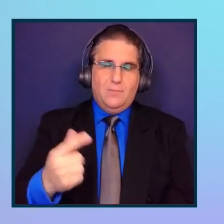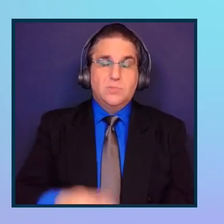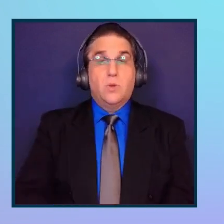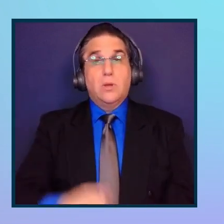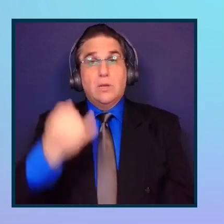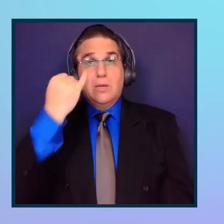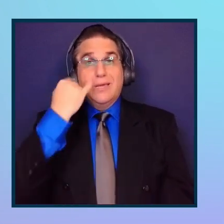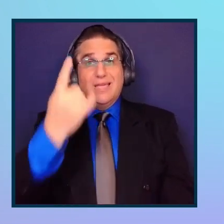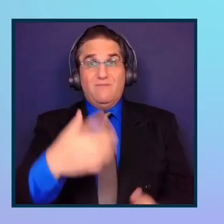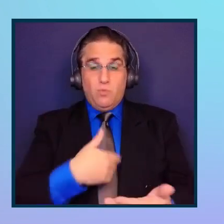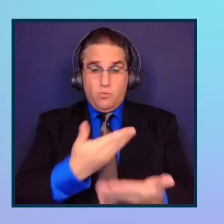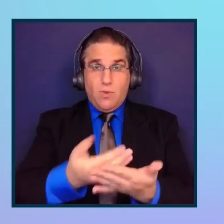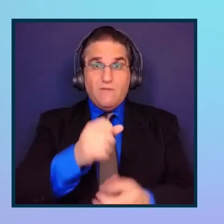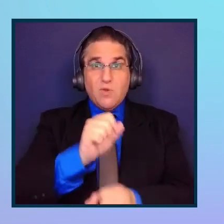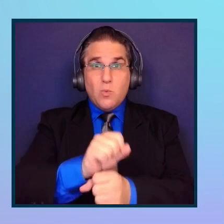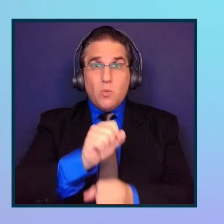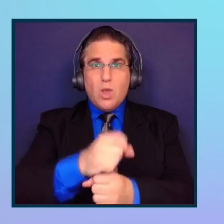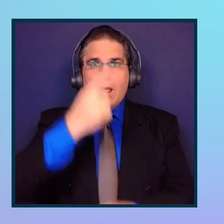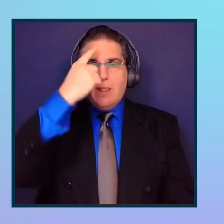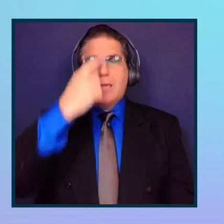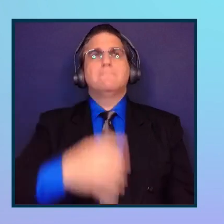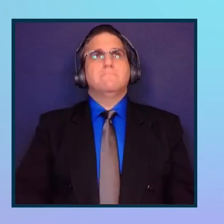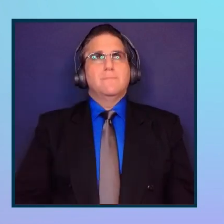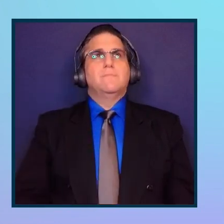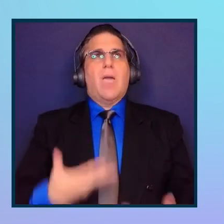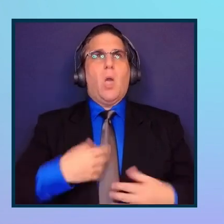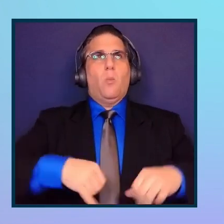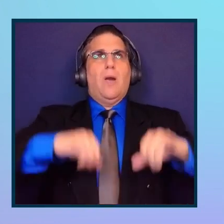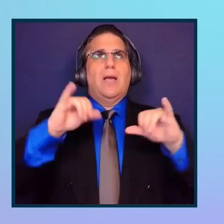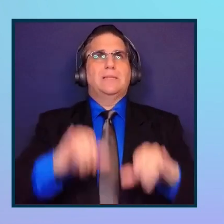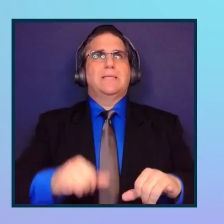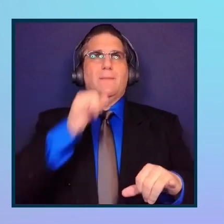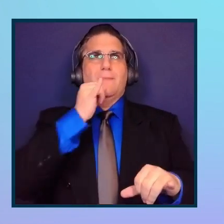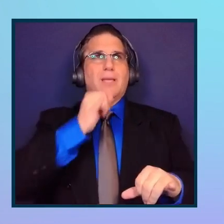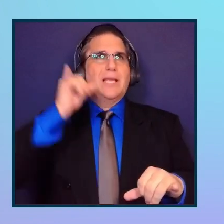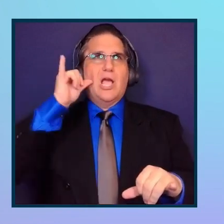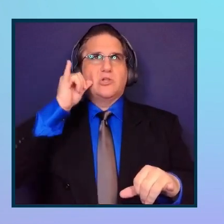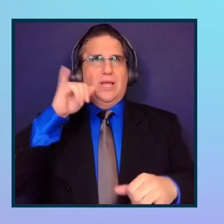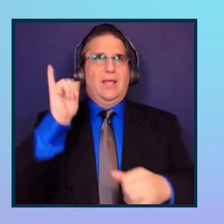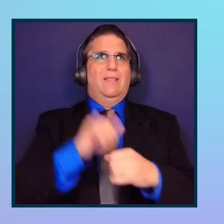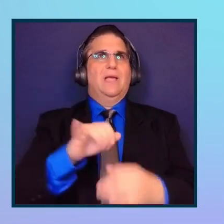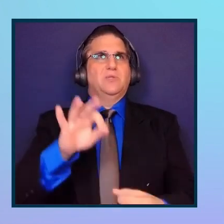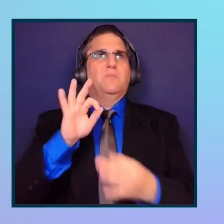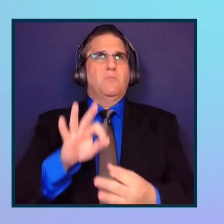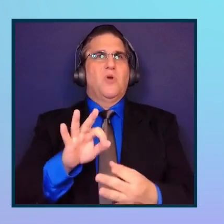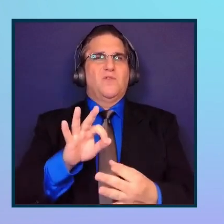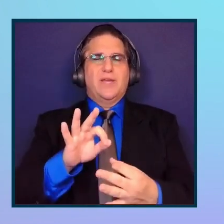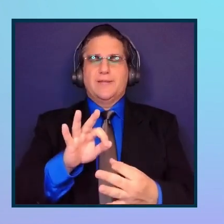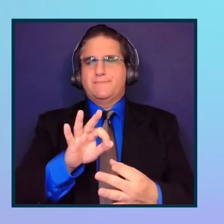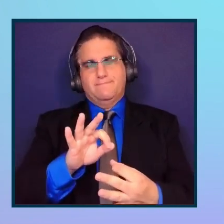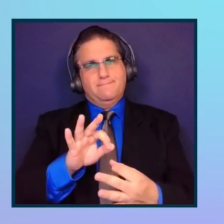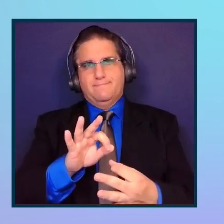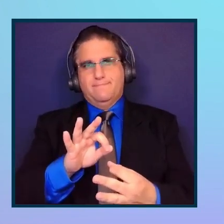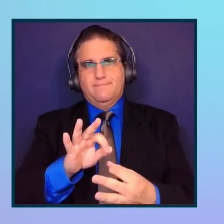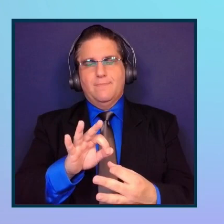I'm going to defend the perfect that we built yesterday. That our only job is to make things better.